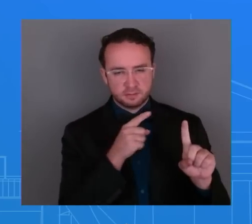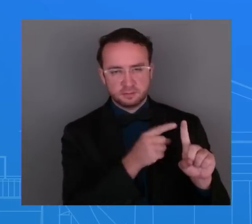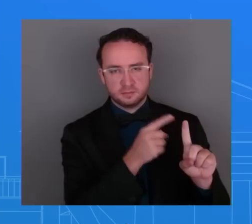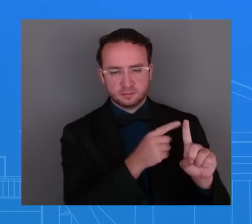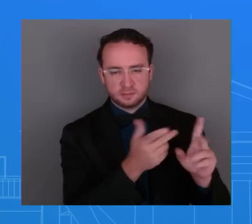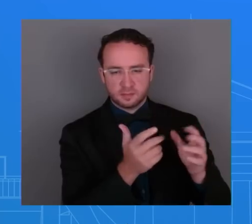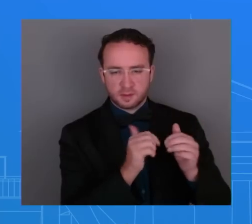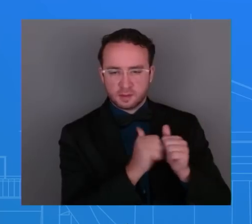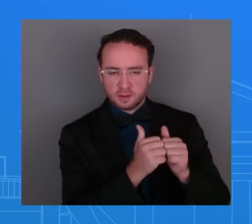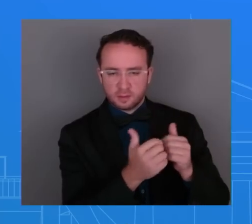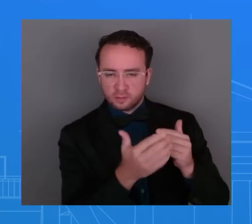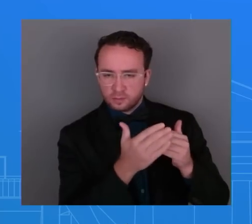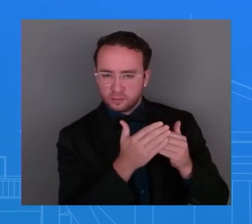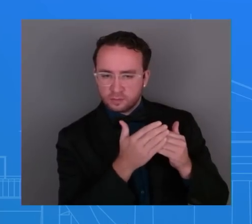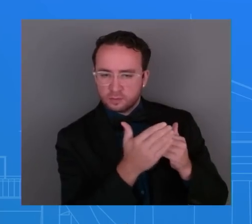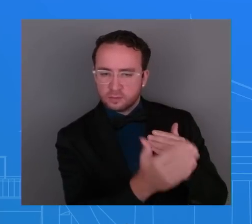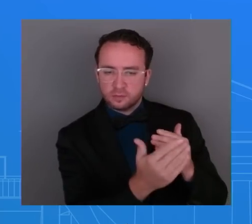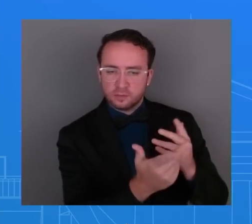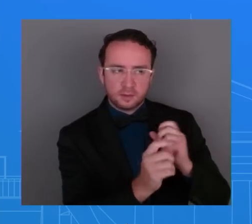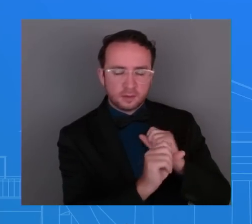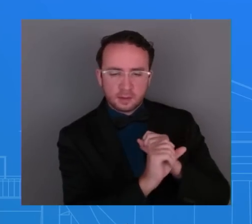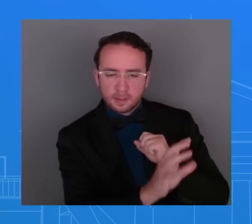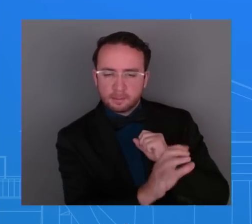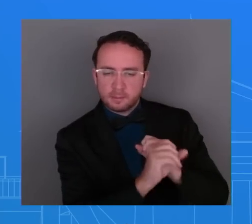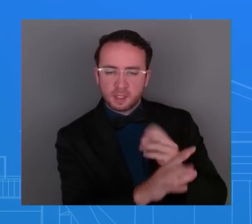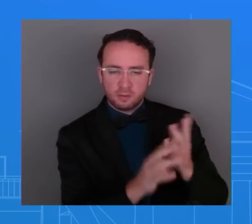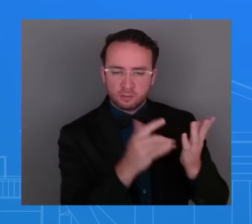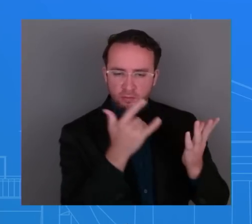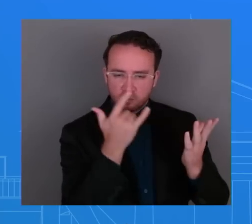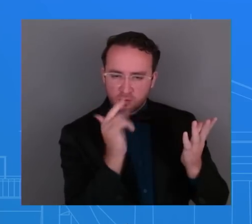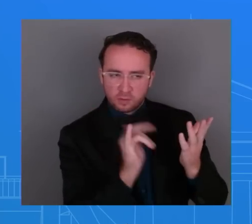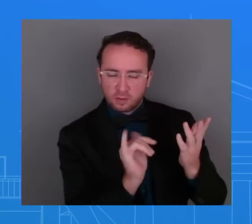Ms. Jean-Pierre: I mean, look, SCOTUS -- he went to -- he went to -- he --